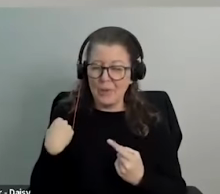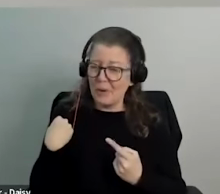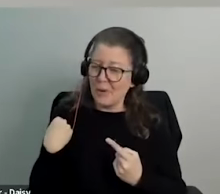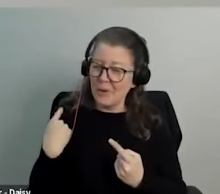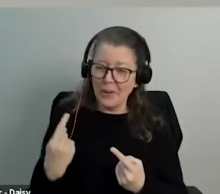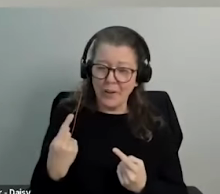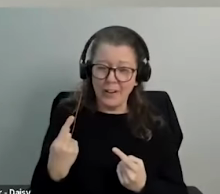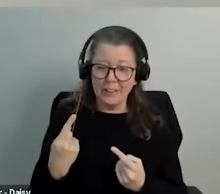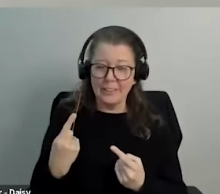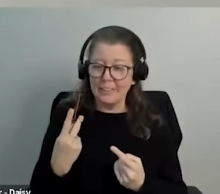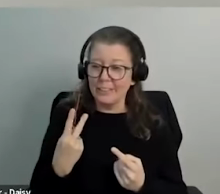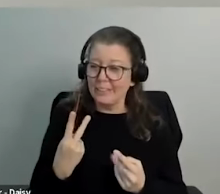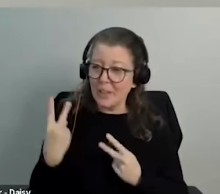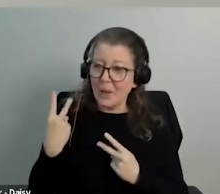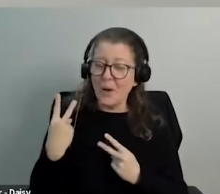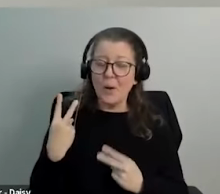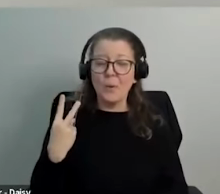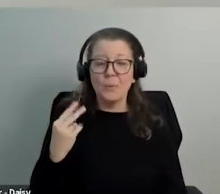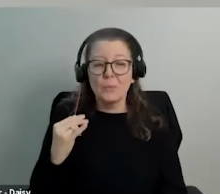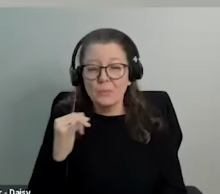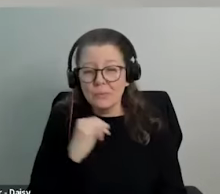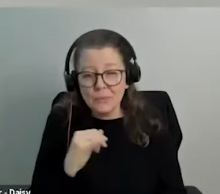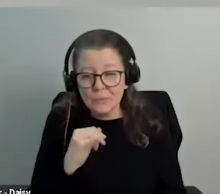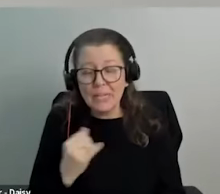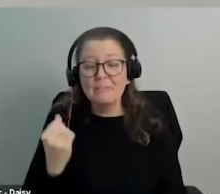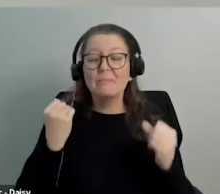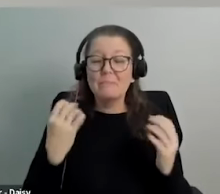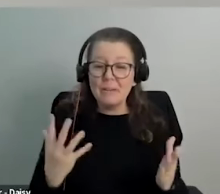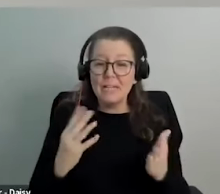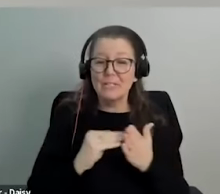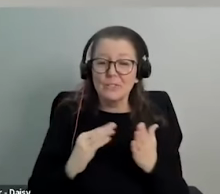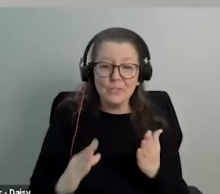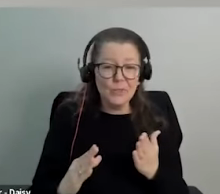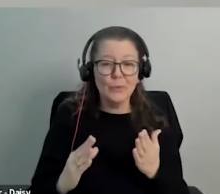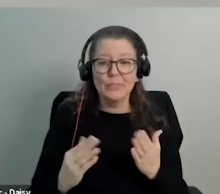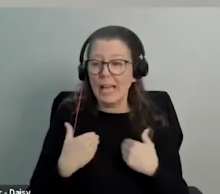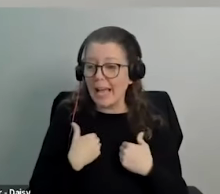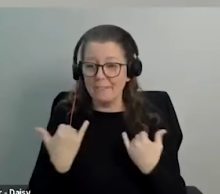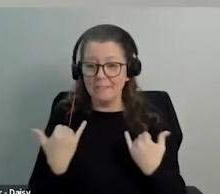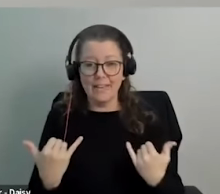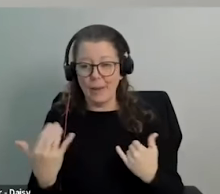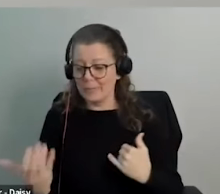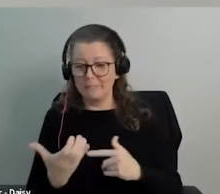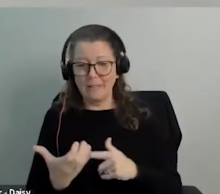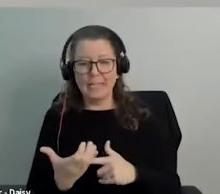like look how excited so many students are to be able to have these devices, whatever devices they may be. I'm just talking about Chromebooks right now,